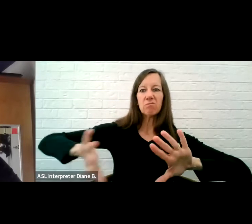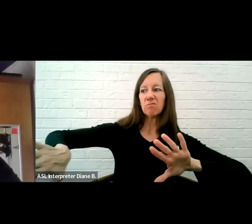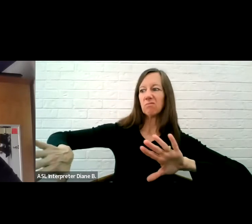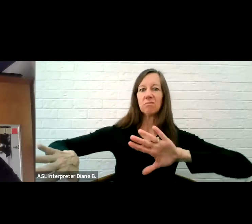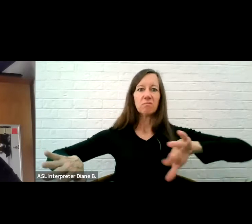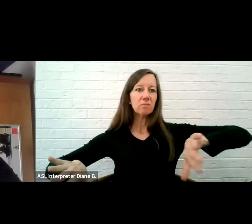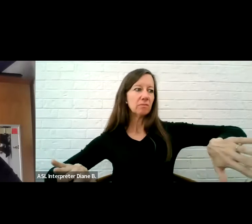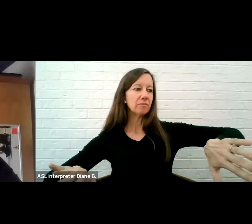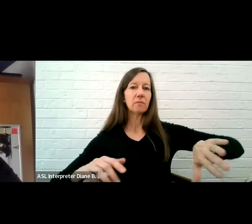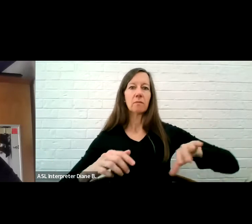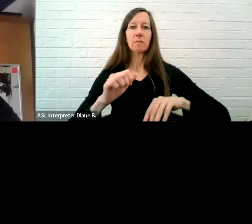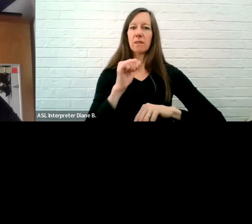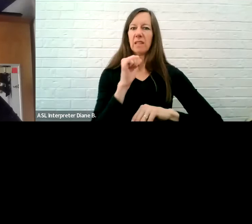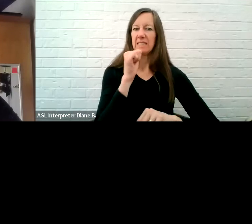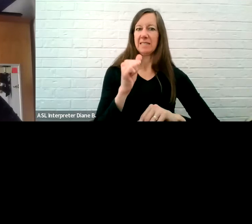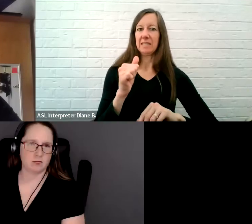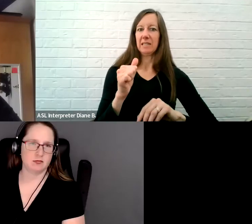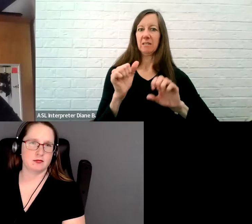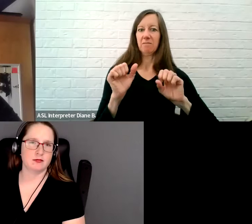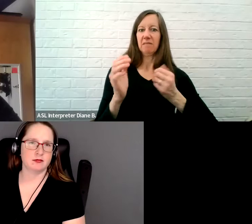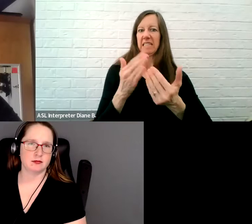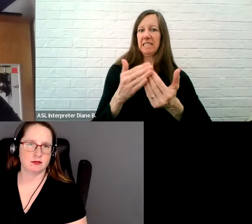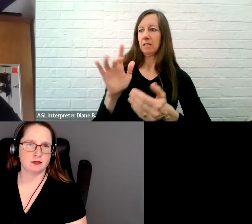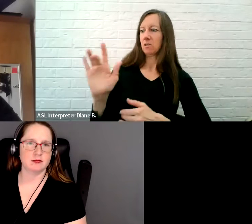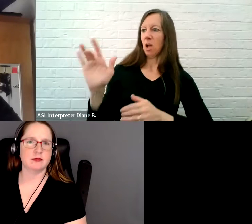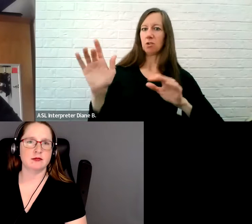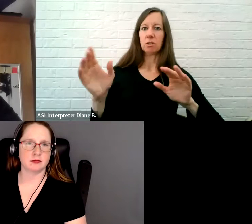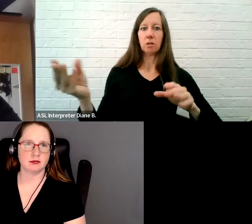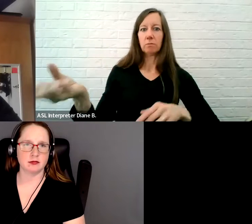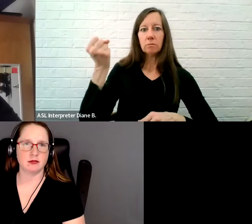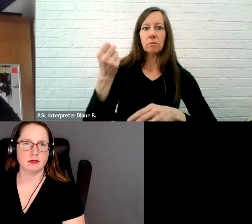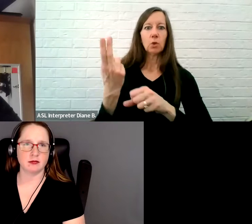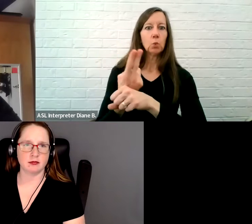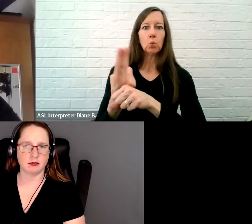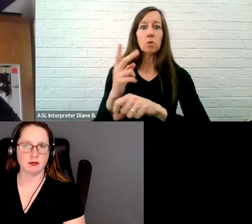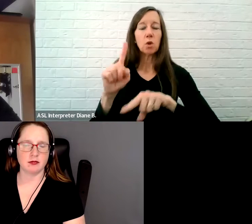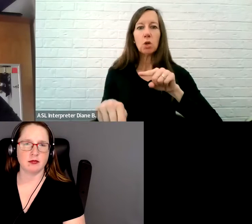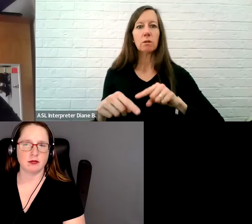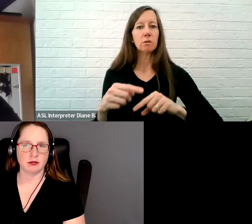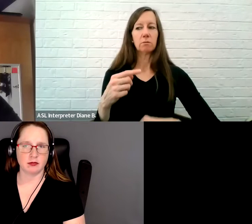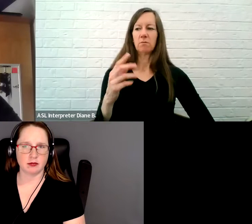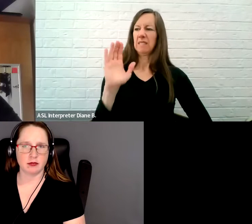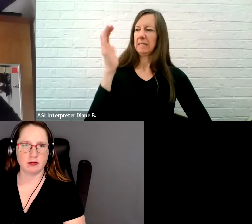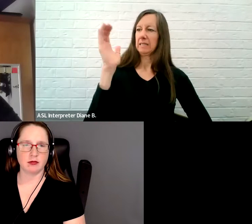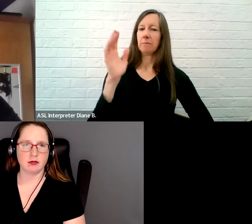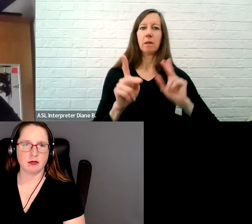hard to get to sometimes, and it looked like people were really struggling to keep up with